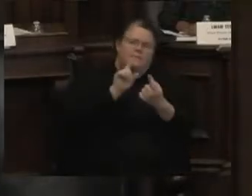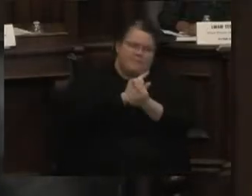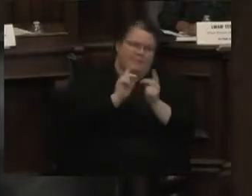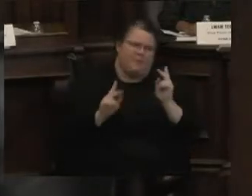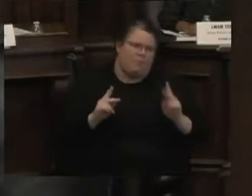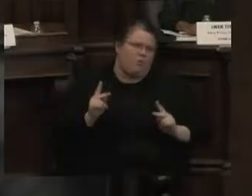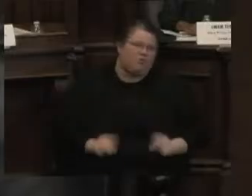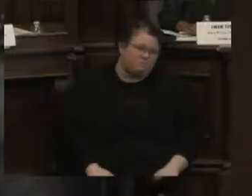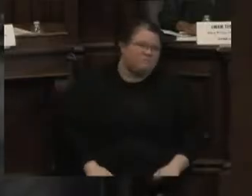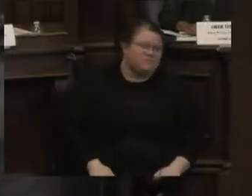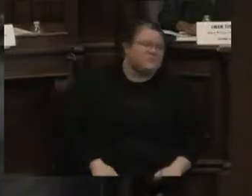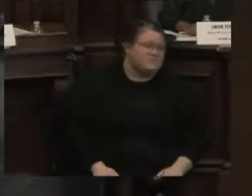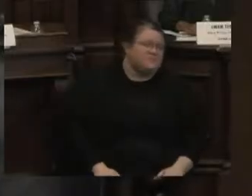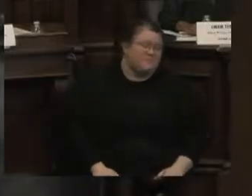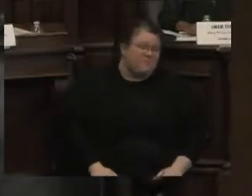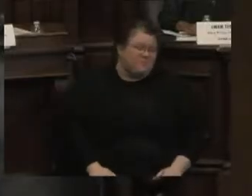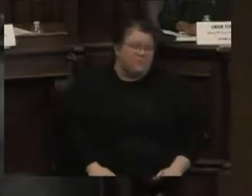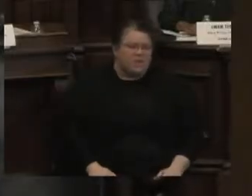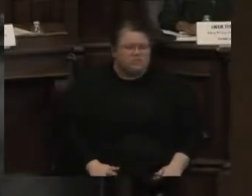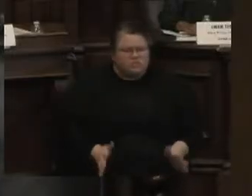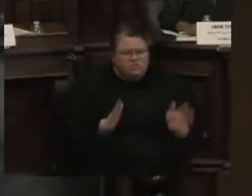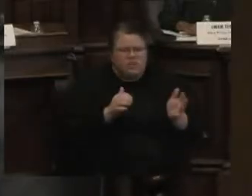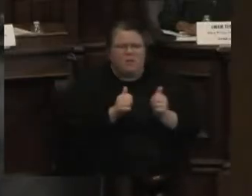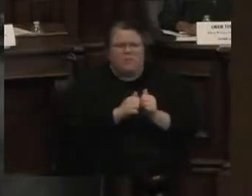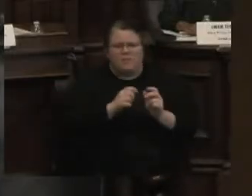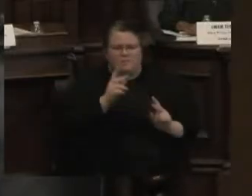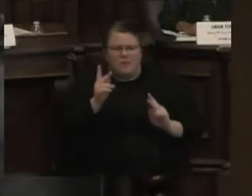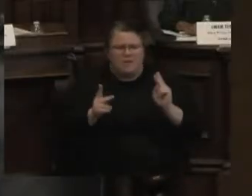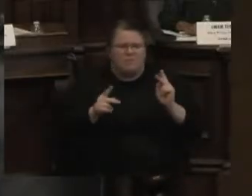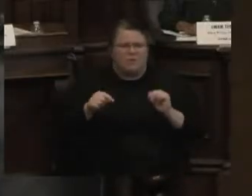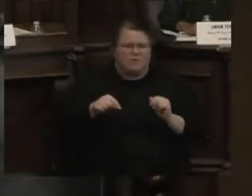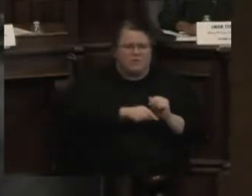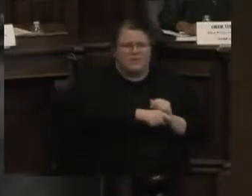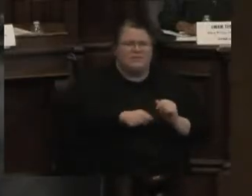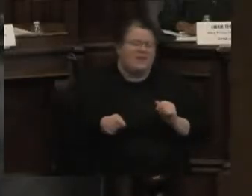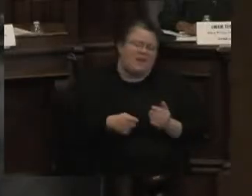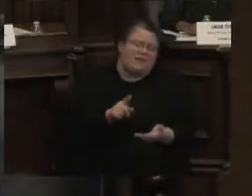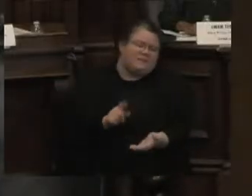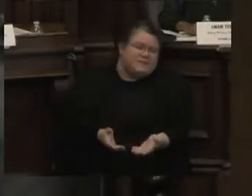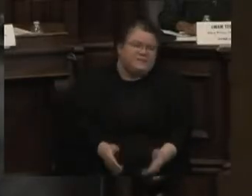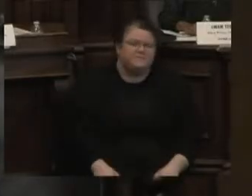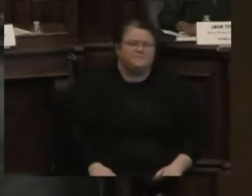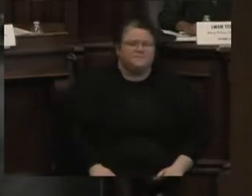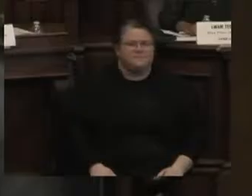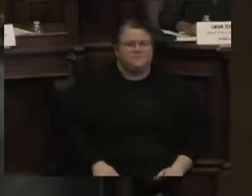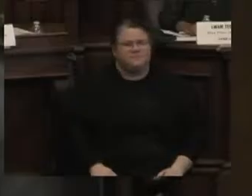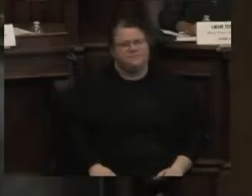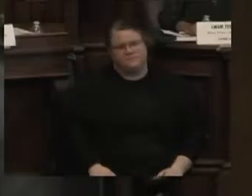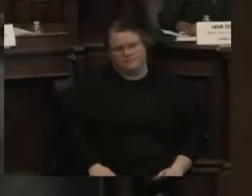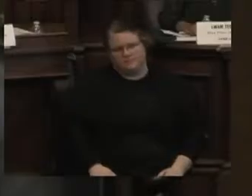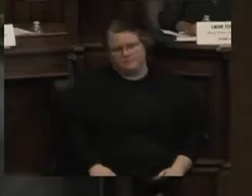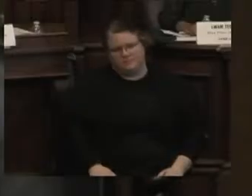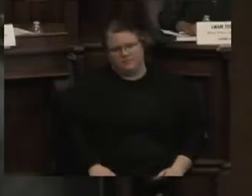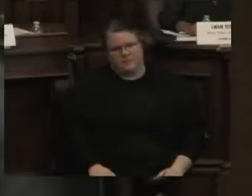store. But it's an awesome way to meet, greet, and, and have